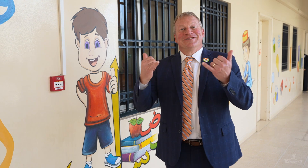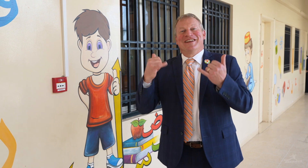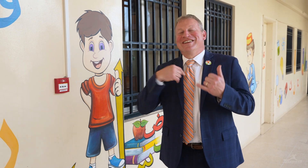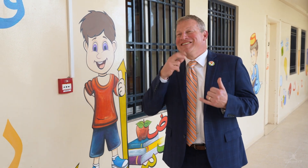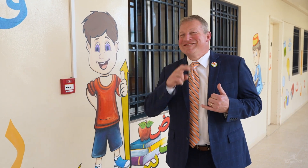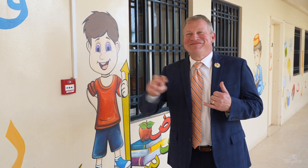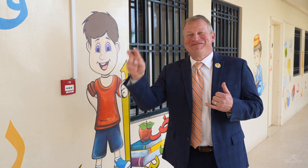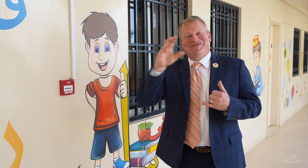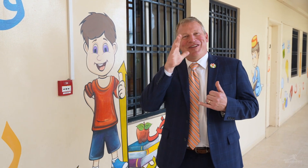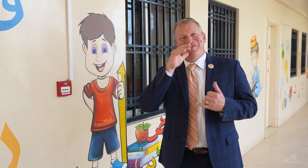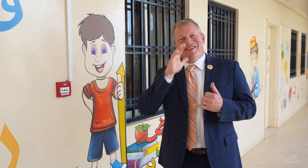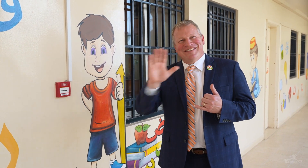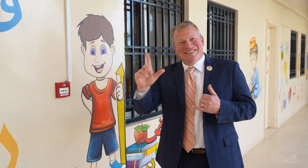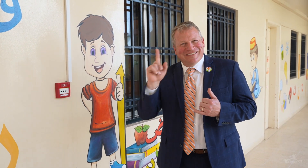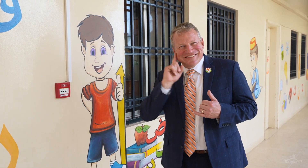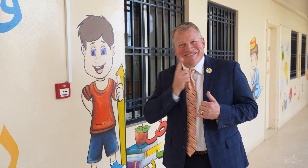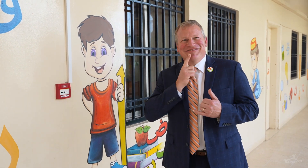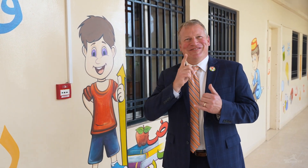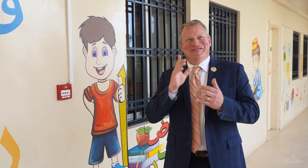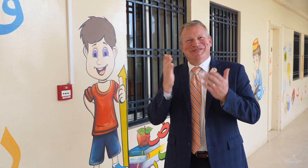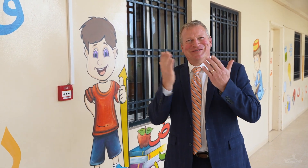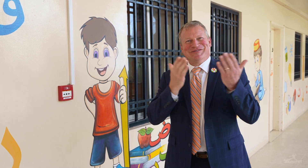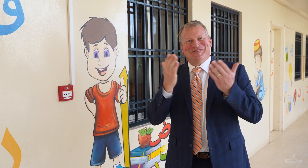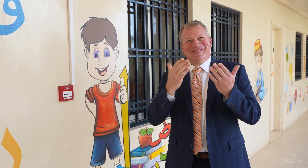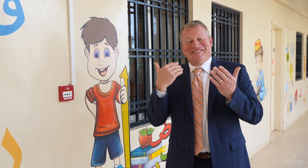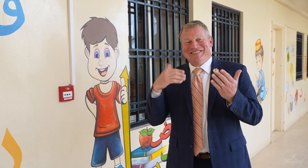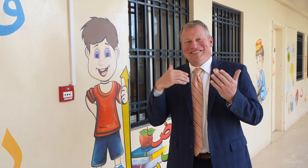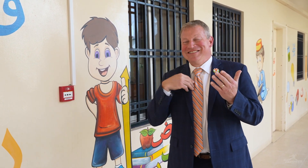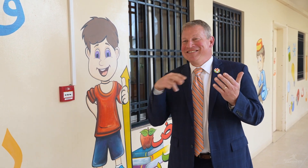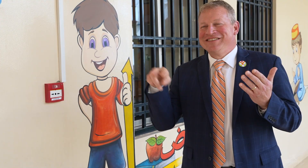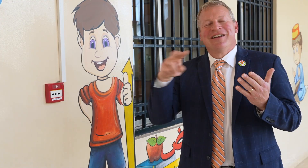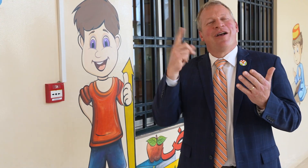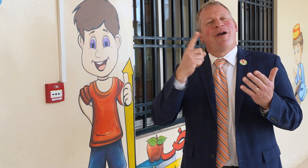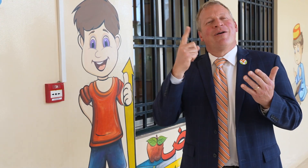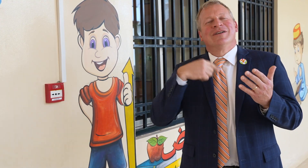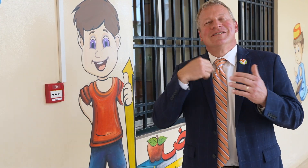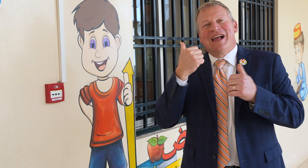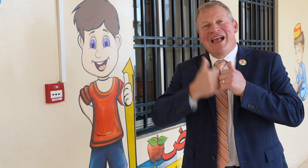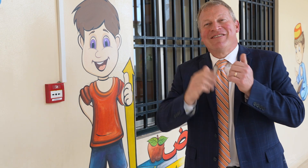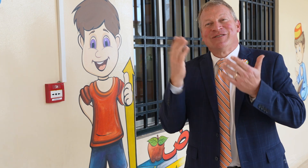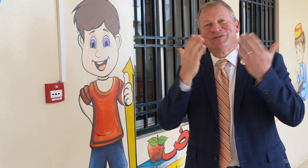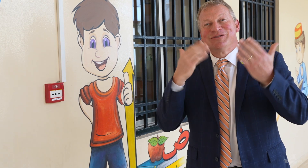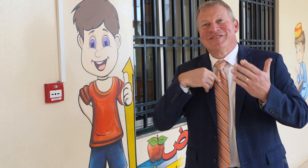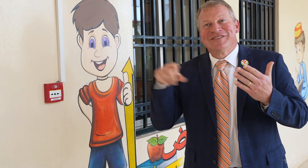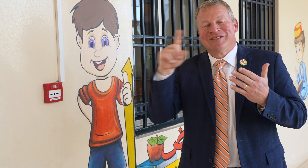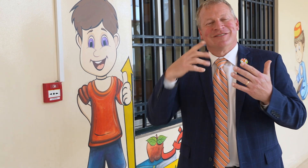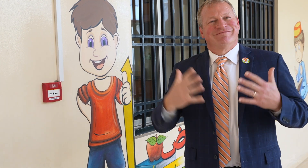Having toured this Deaf school in Oman, just like with every school I visit,